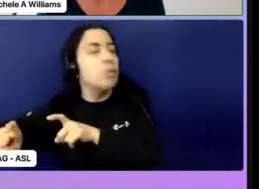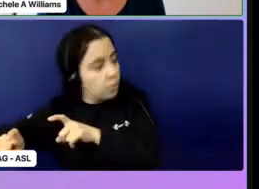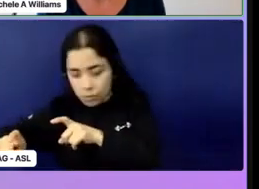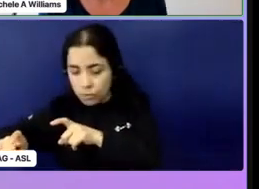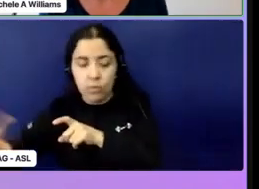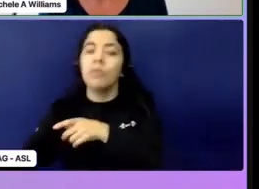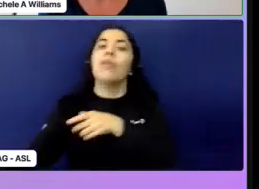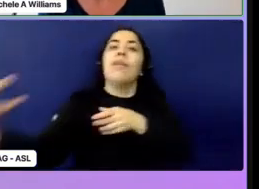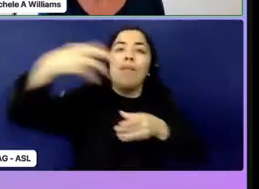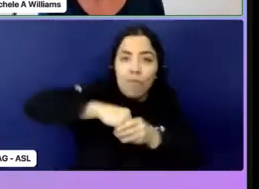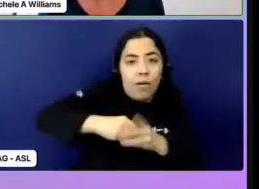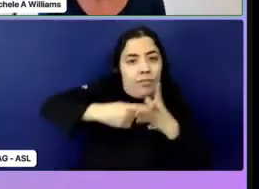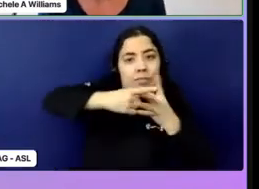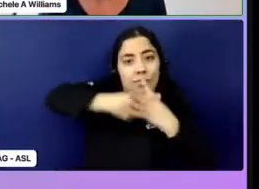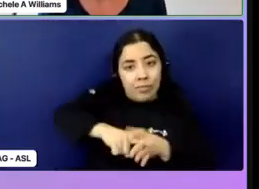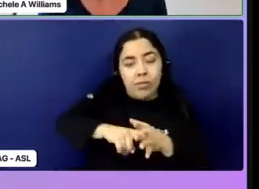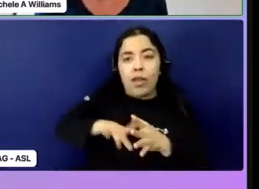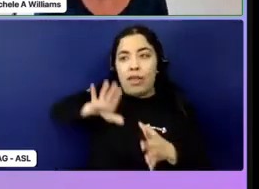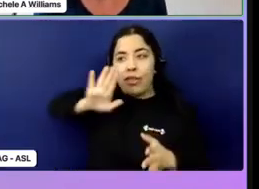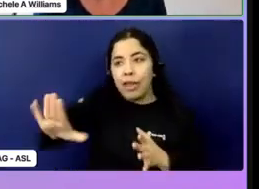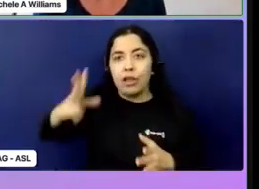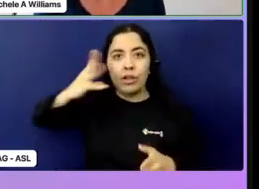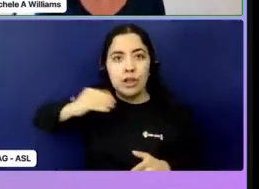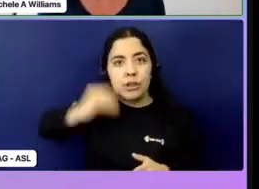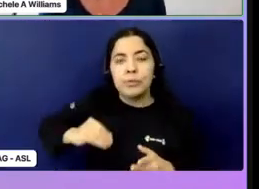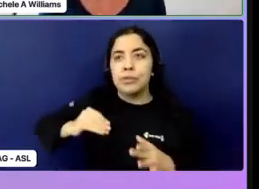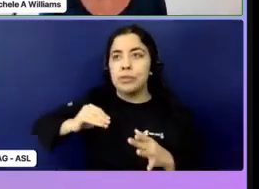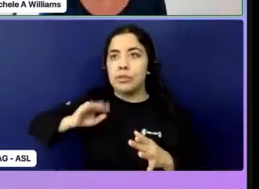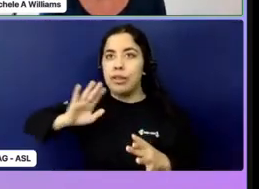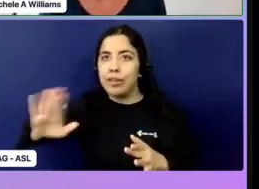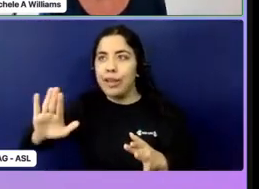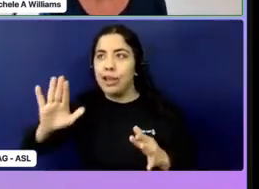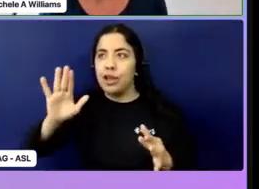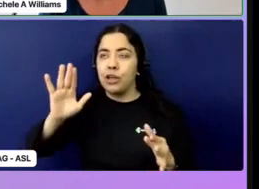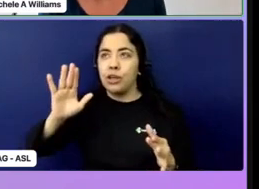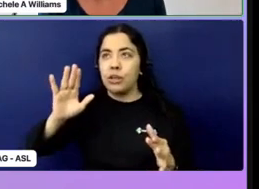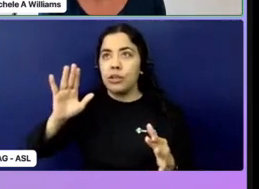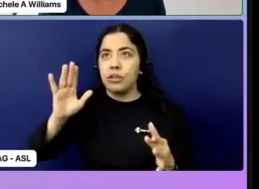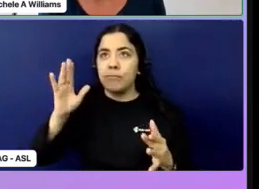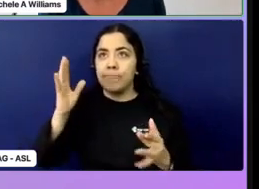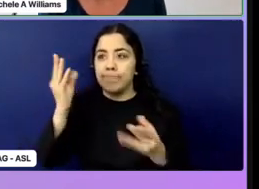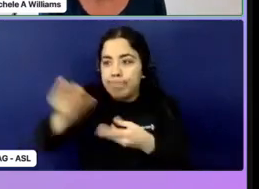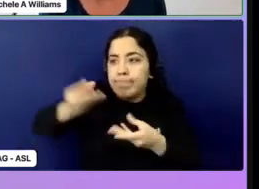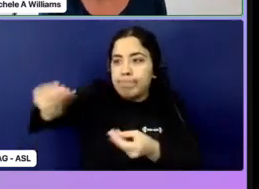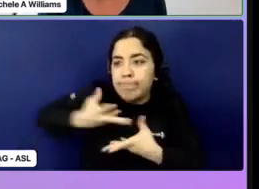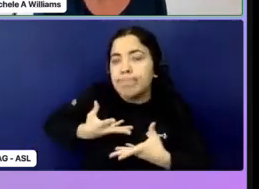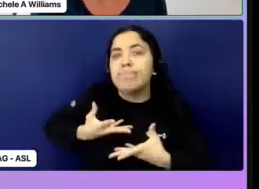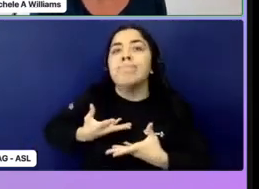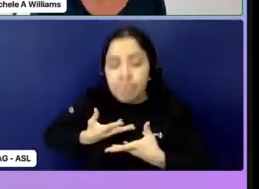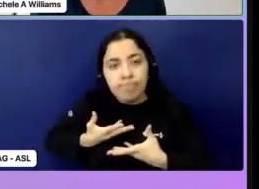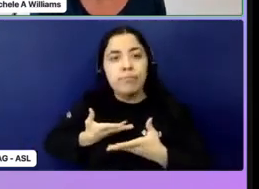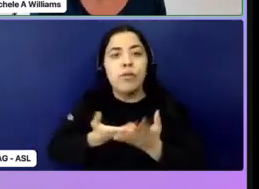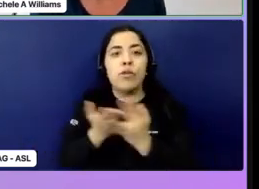robust research, so we are not just checking the accessibility, we are bringing them in to get authentic